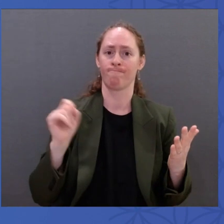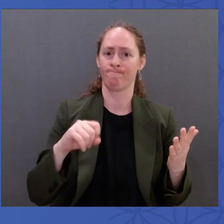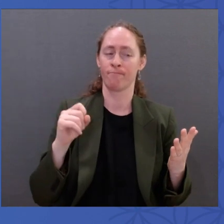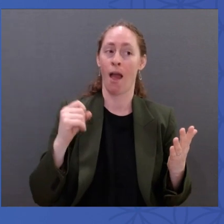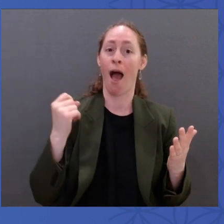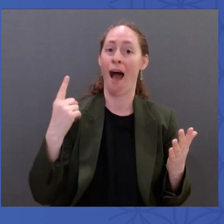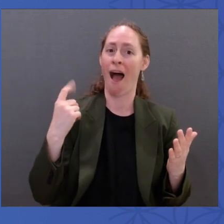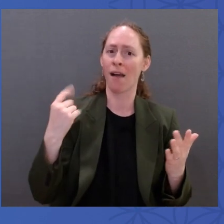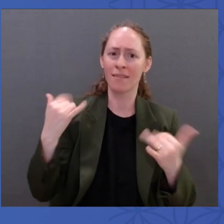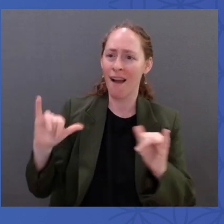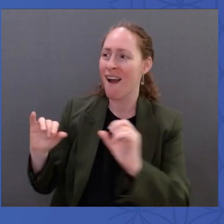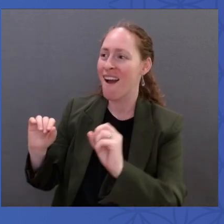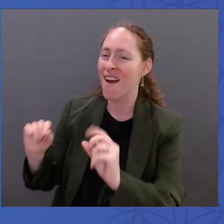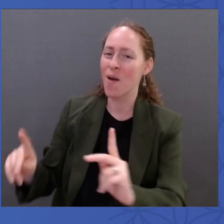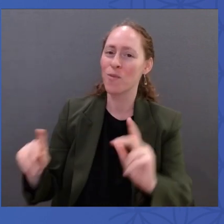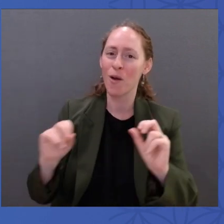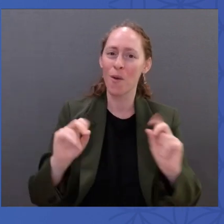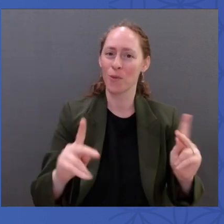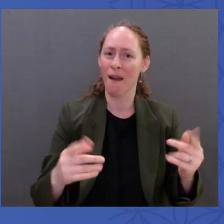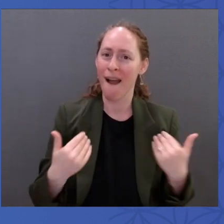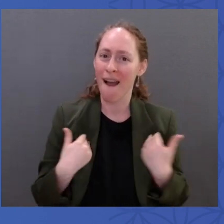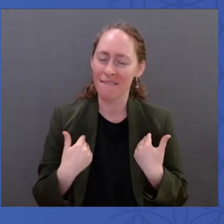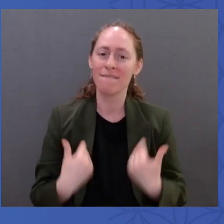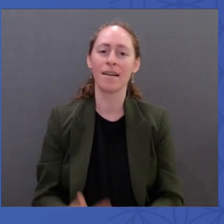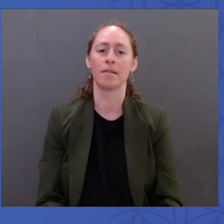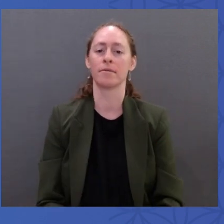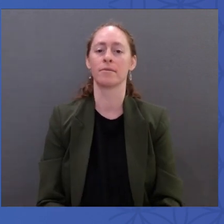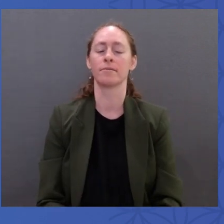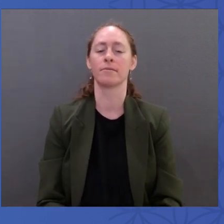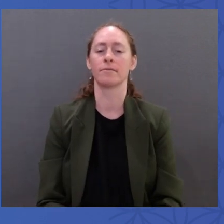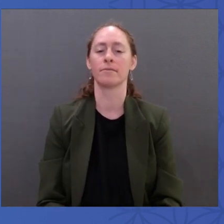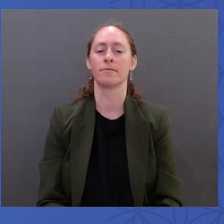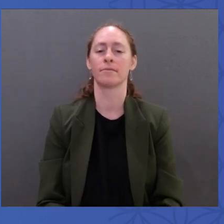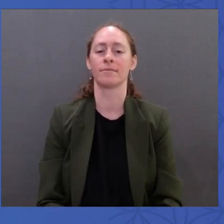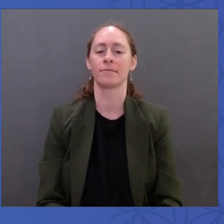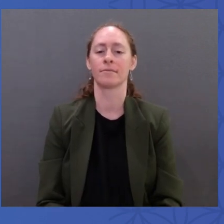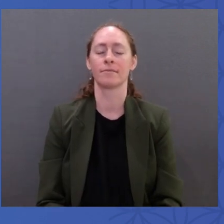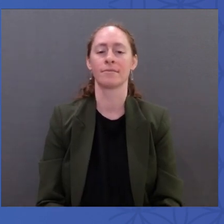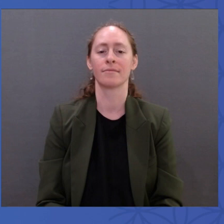on how to better prepare for future crises and in building economic resilience.